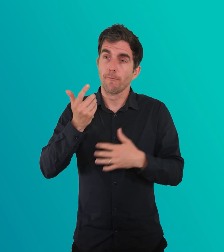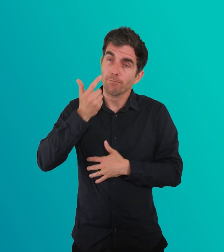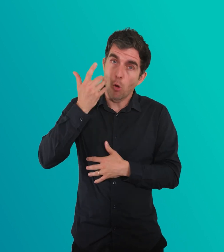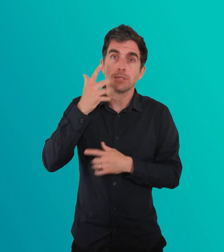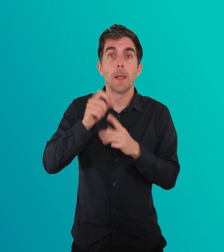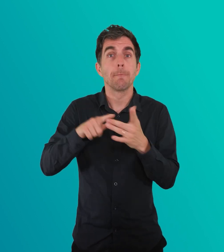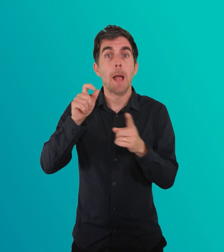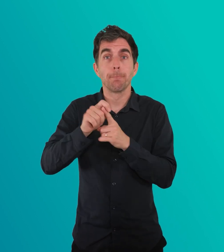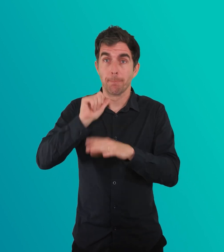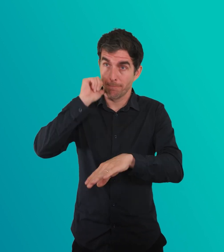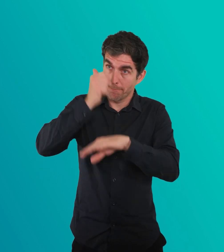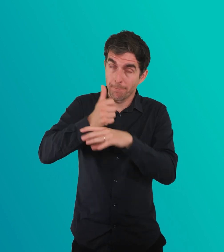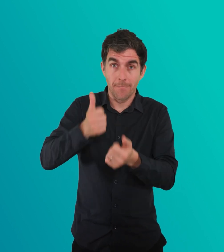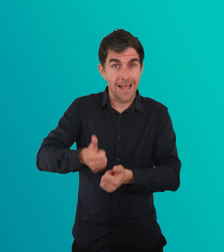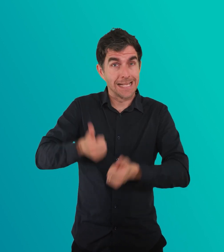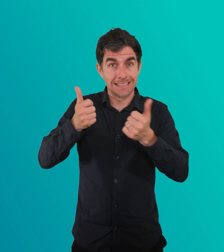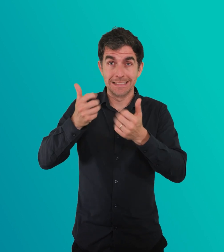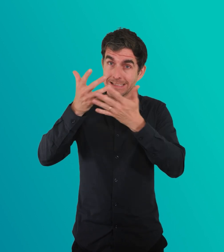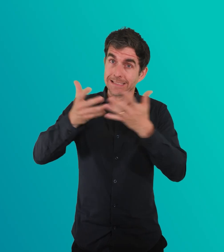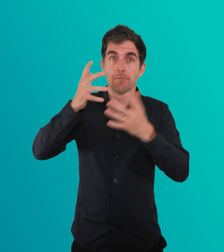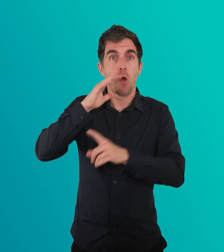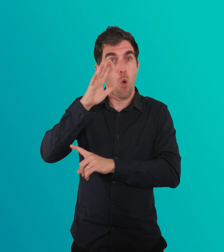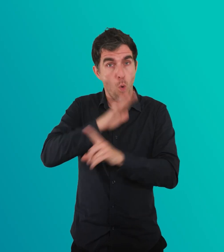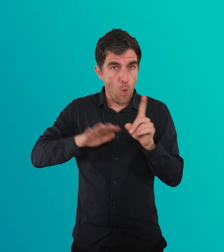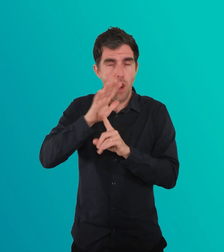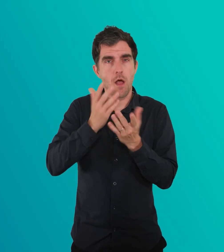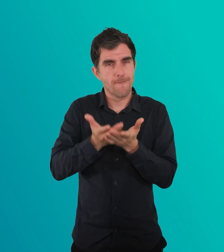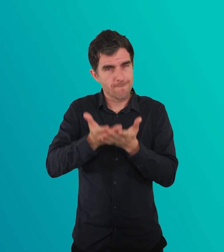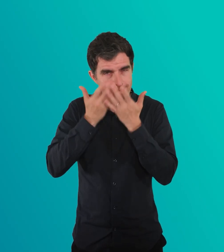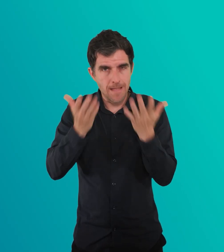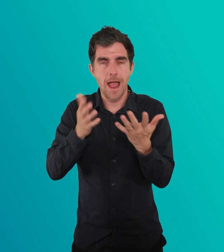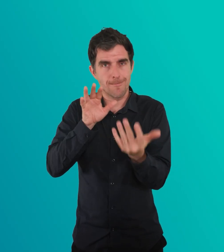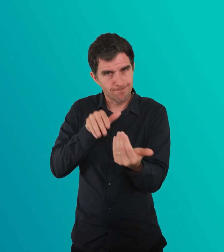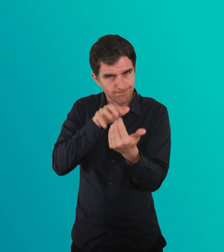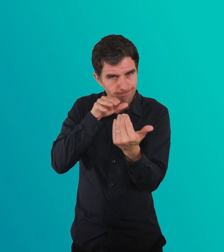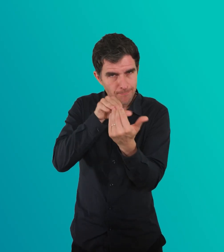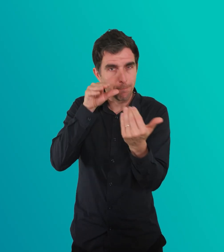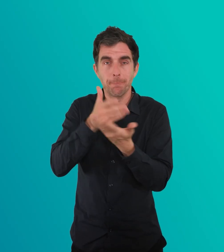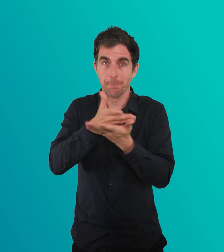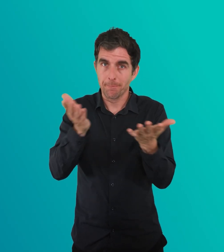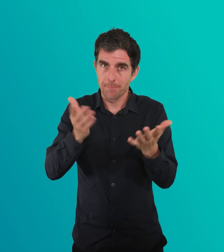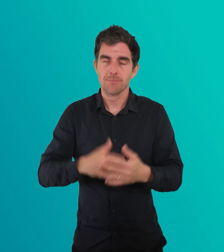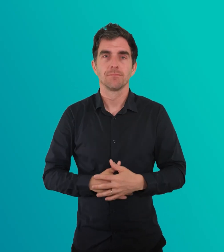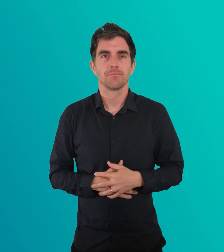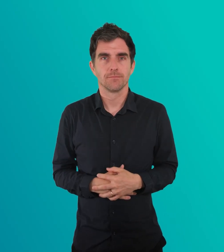as we work to create a future PIP system that is fair and fit for all.